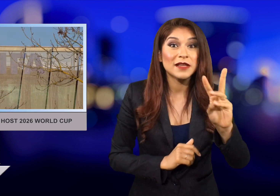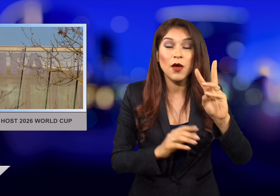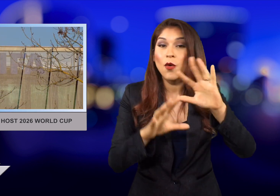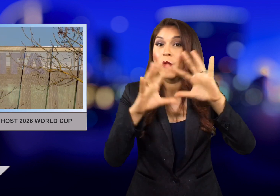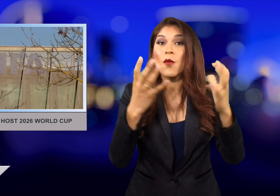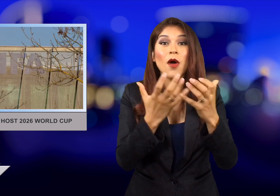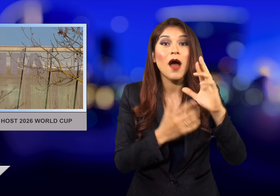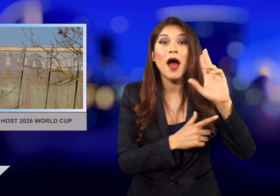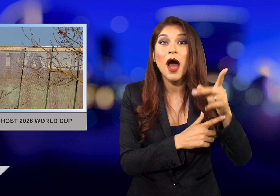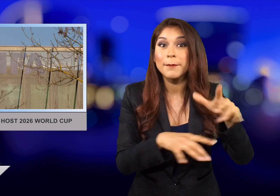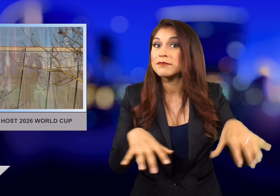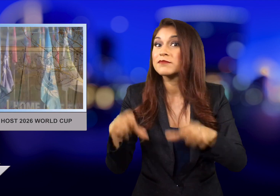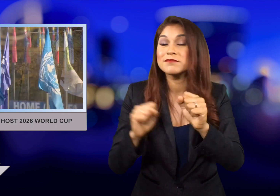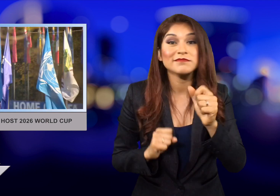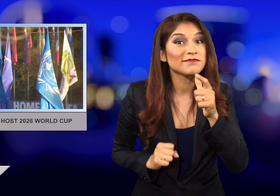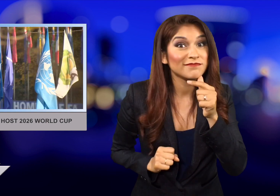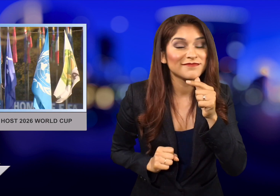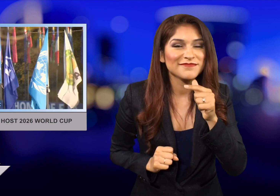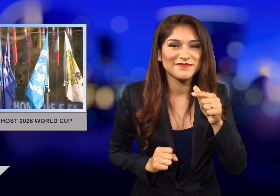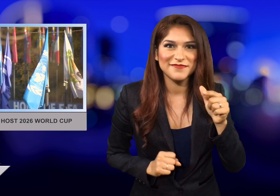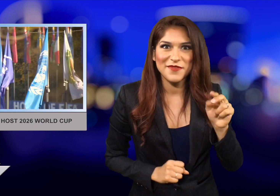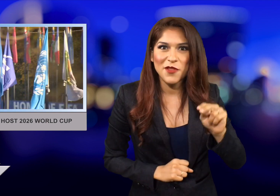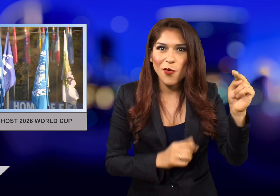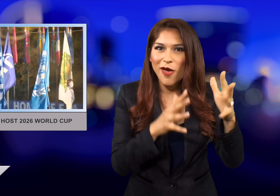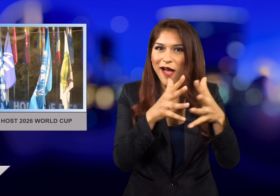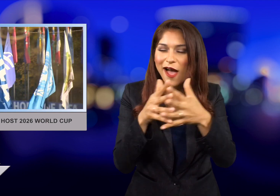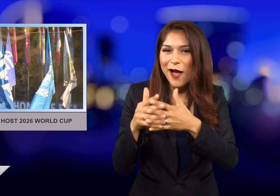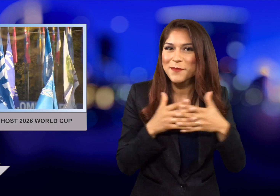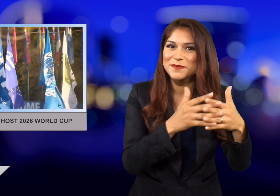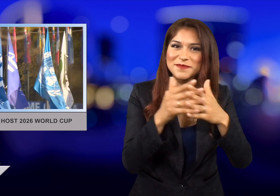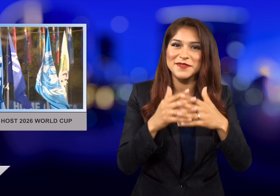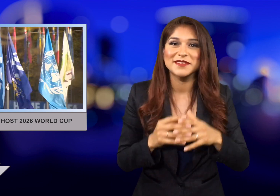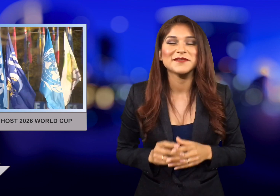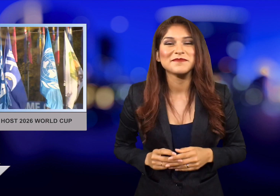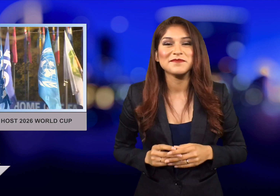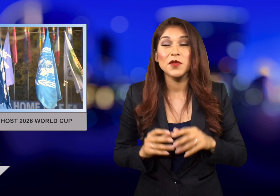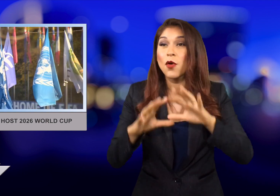host the 2026 World Cup.